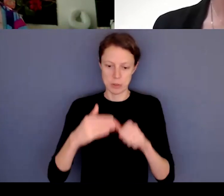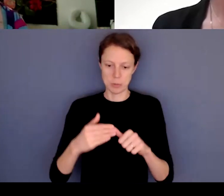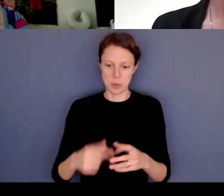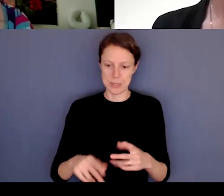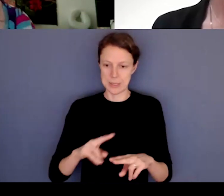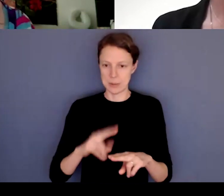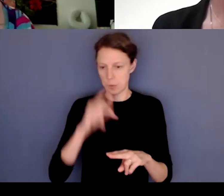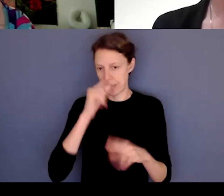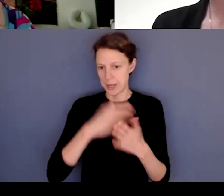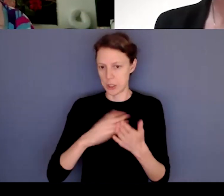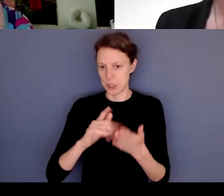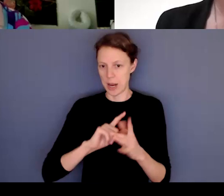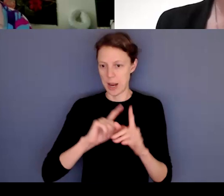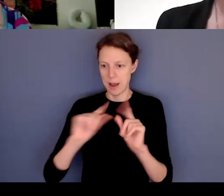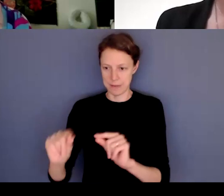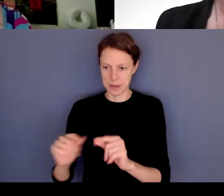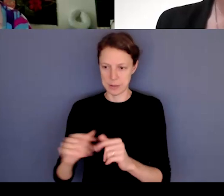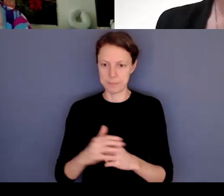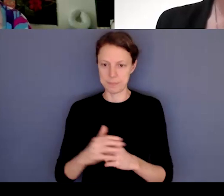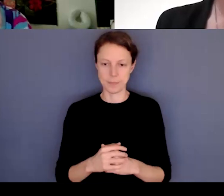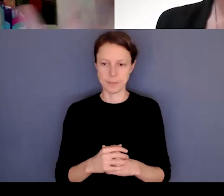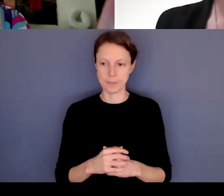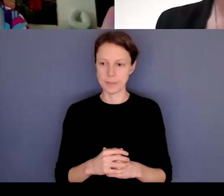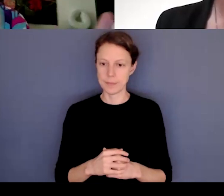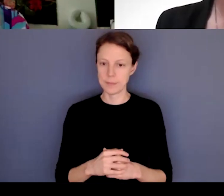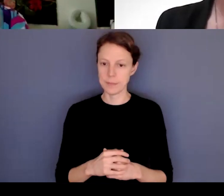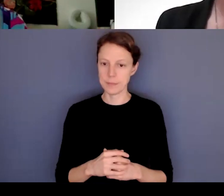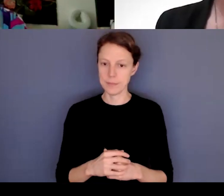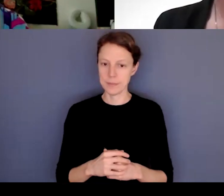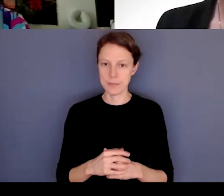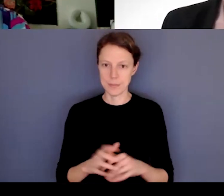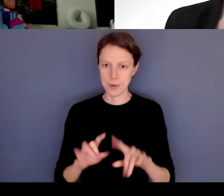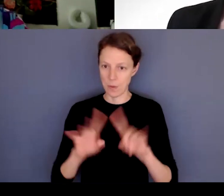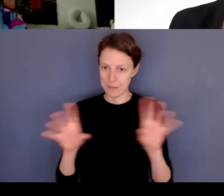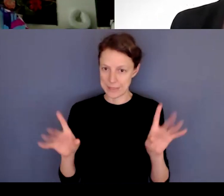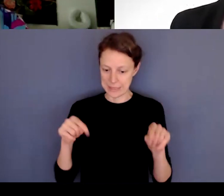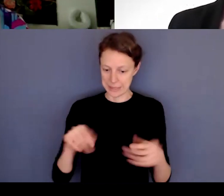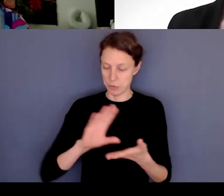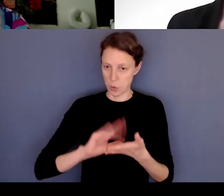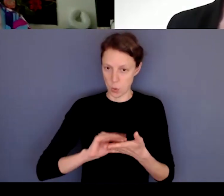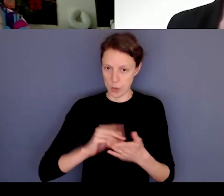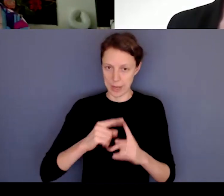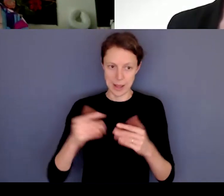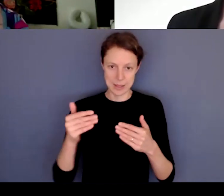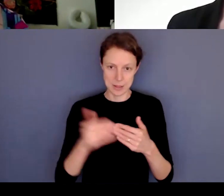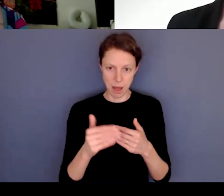would be useful. So I just wanted to say, yes, obviously this recording and the slides and any additional resources